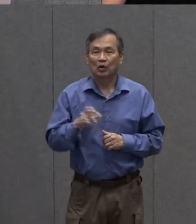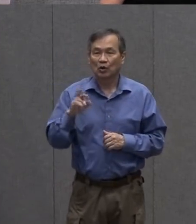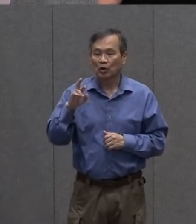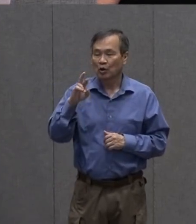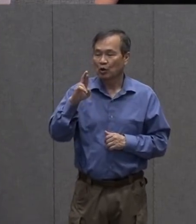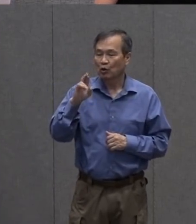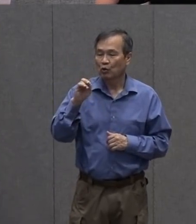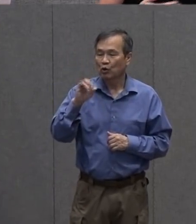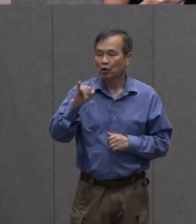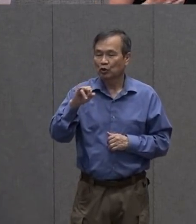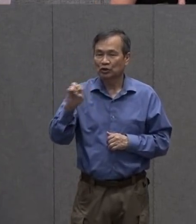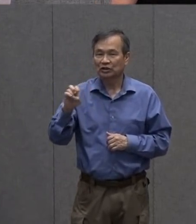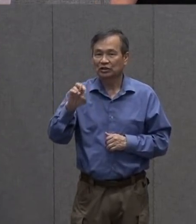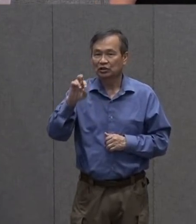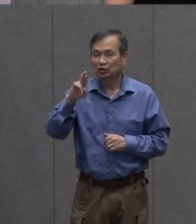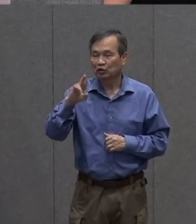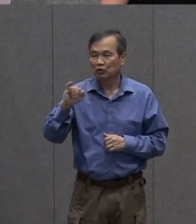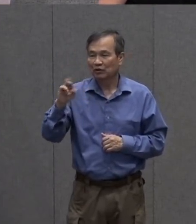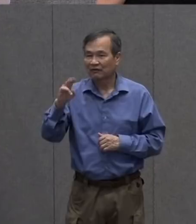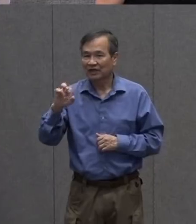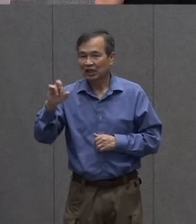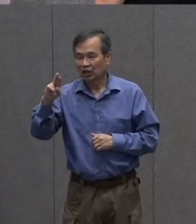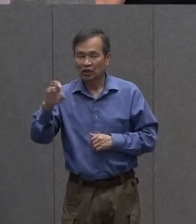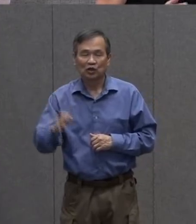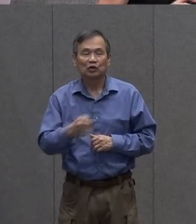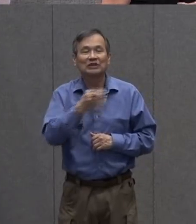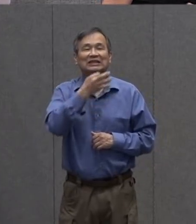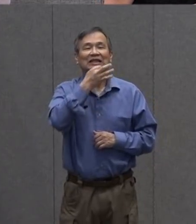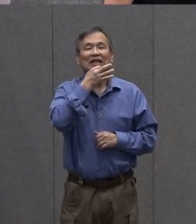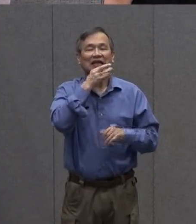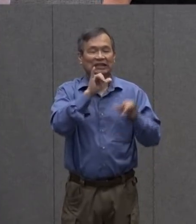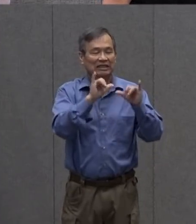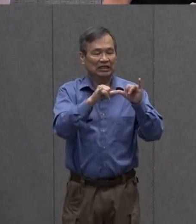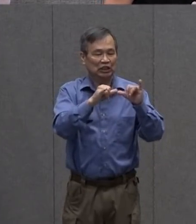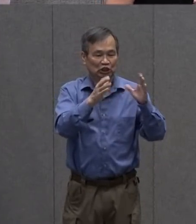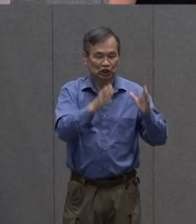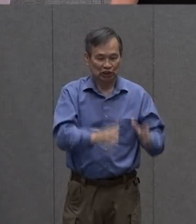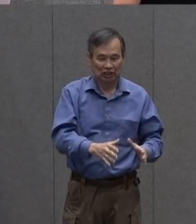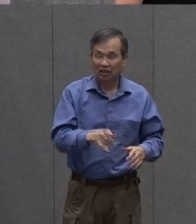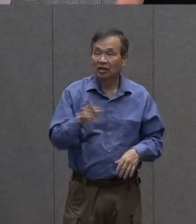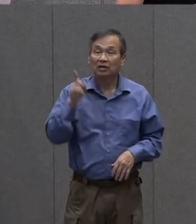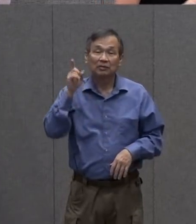Rosie Revere was an excellent engineer because she didn't give up,